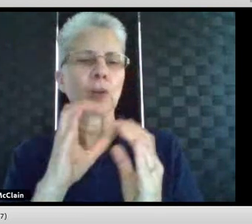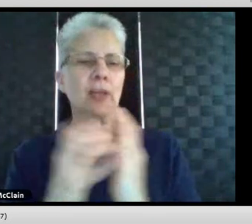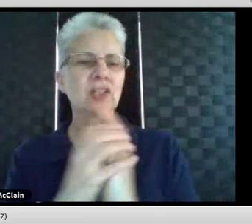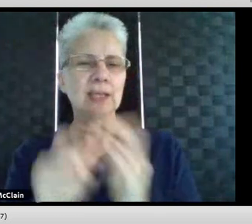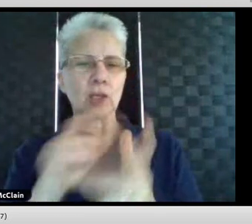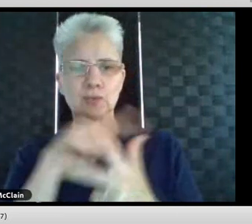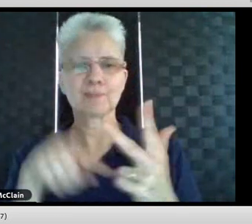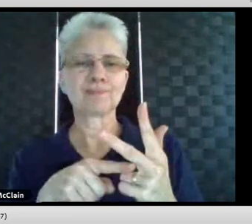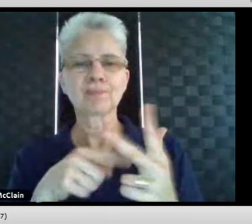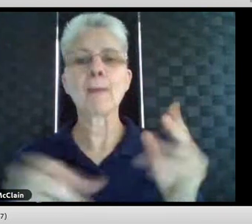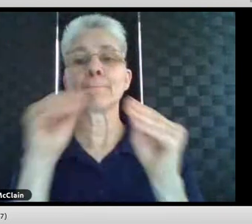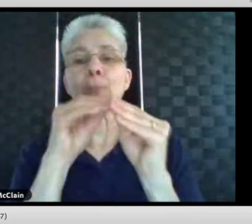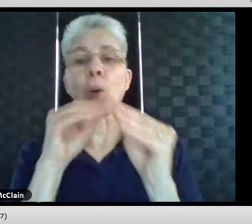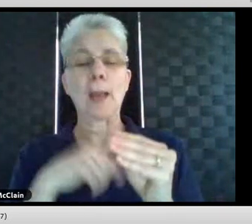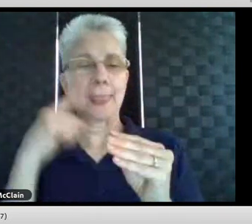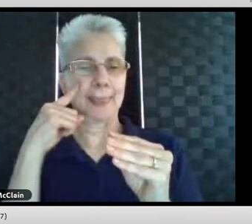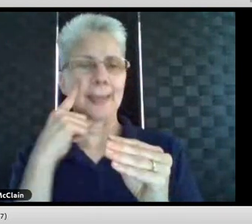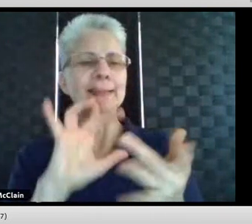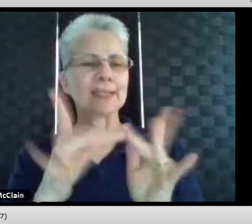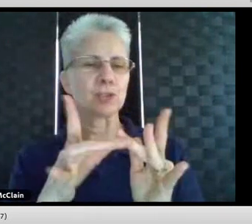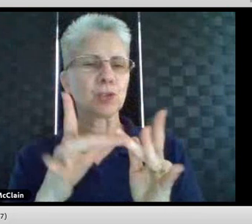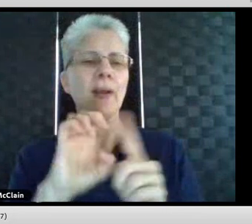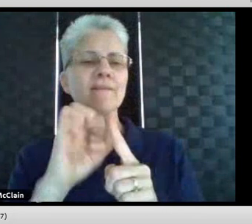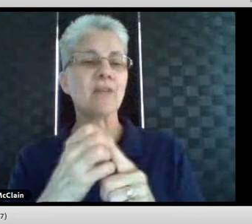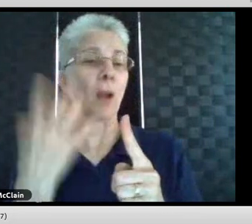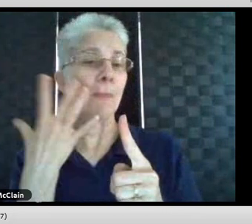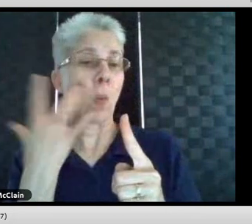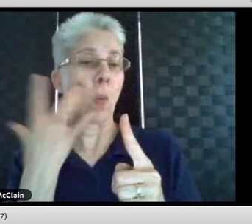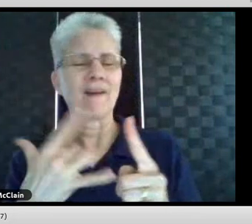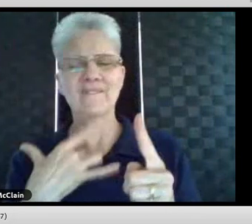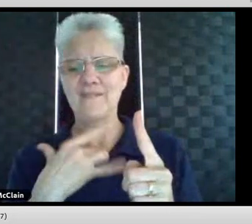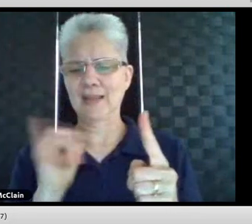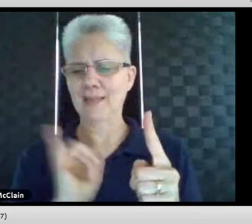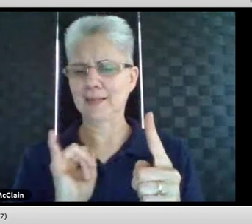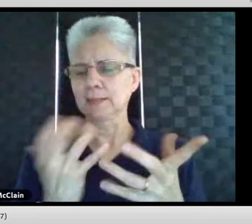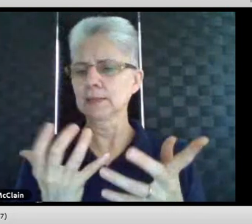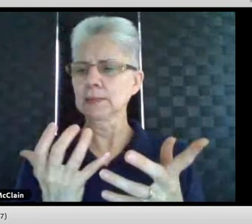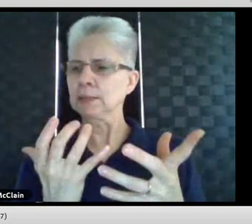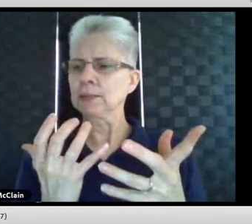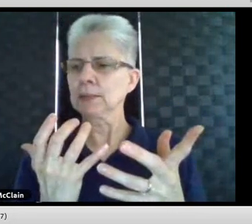even more so, I think, in the digital environment because I feel like it -- I'll get to that.